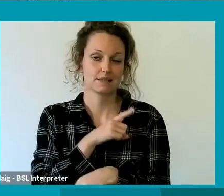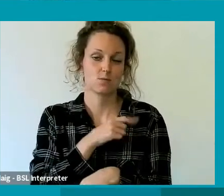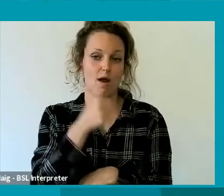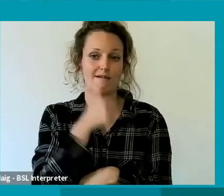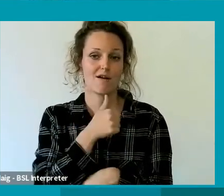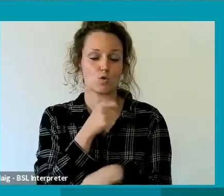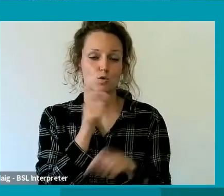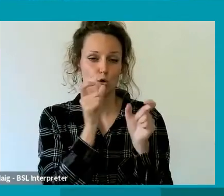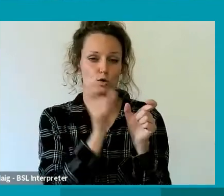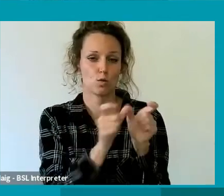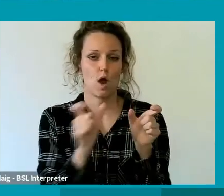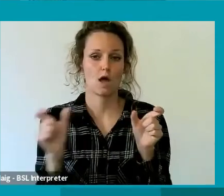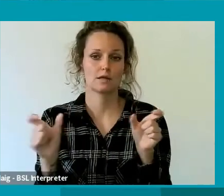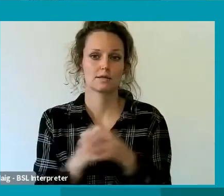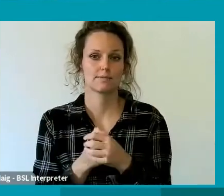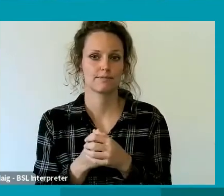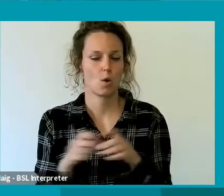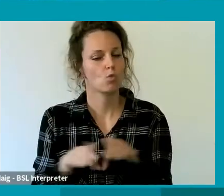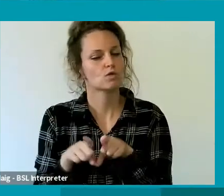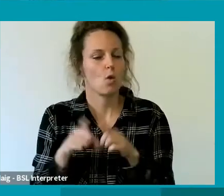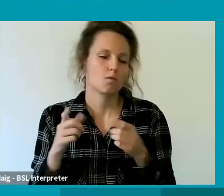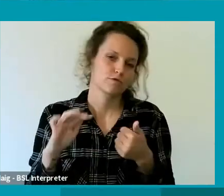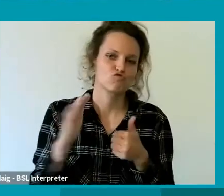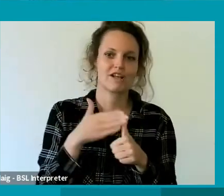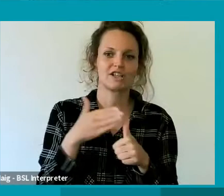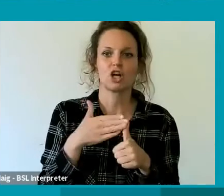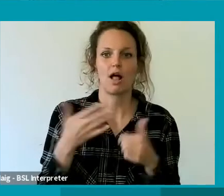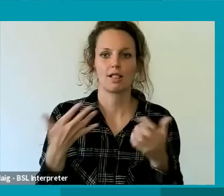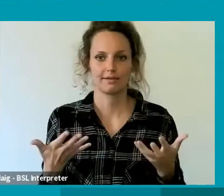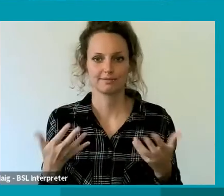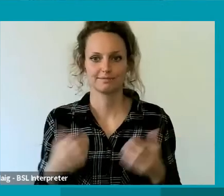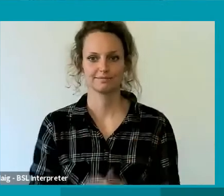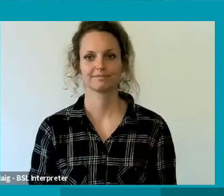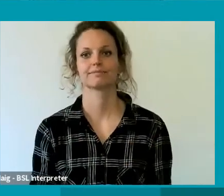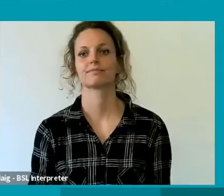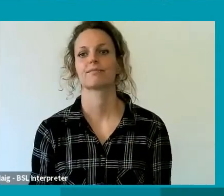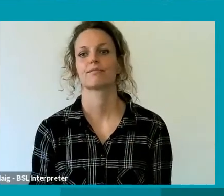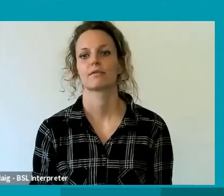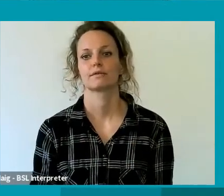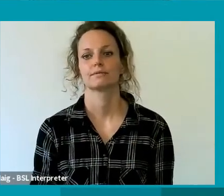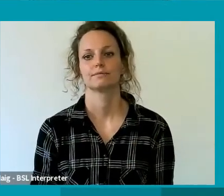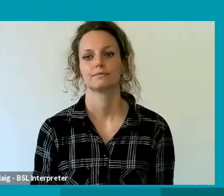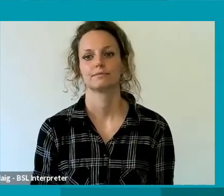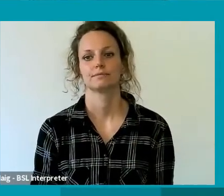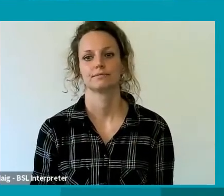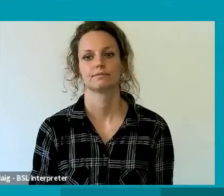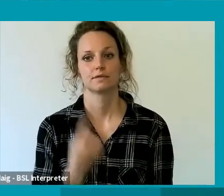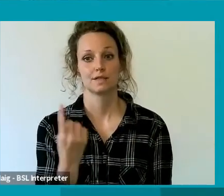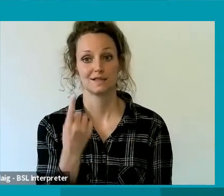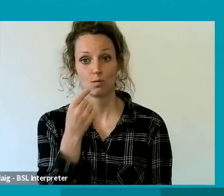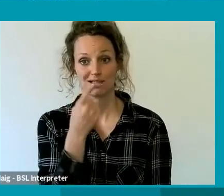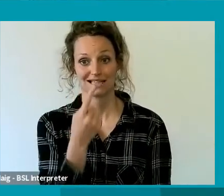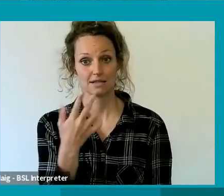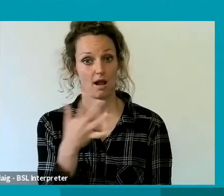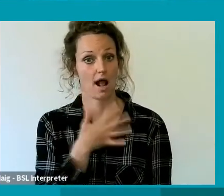and it's a little original. Someone has said they like the multiple roles and the description